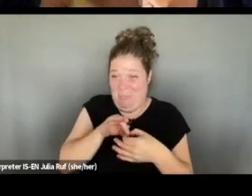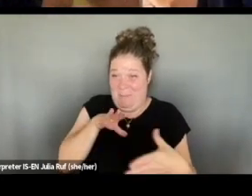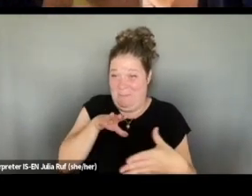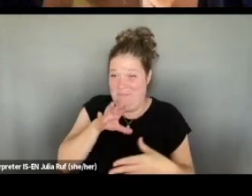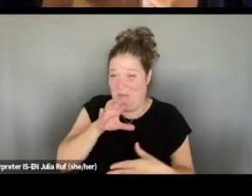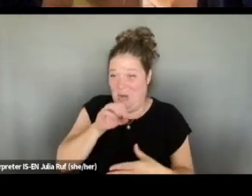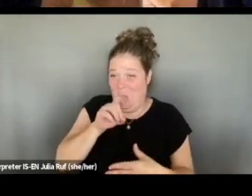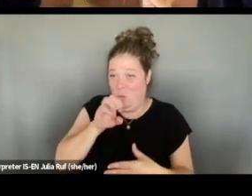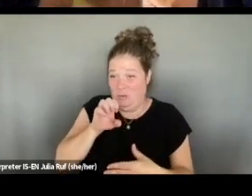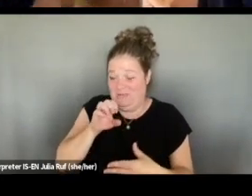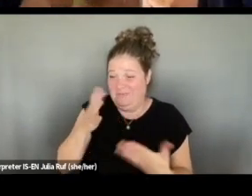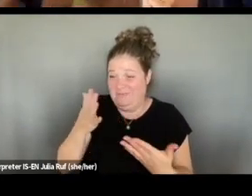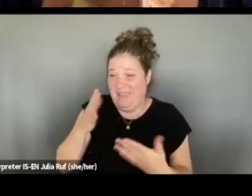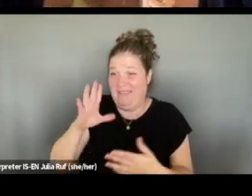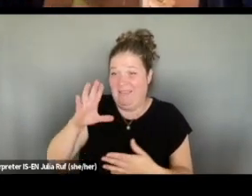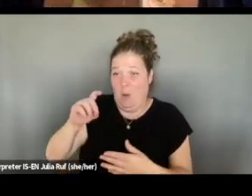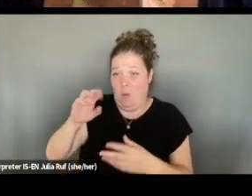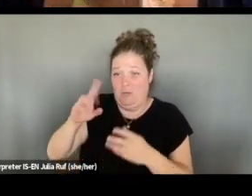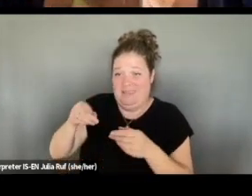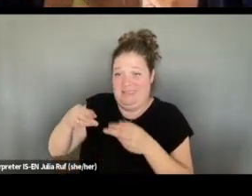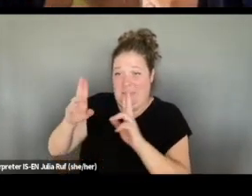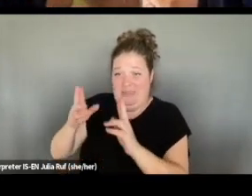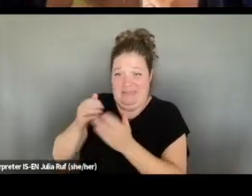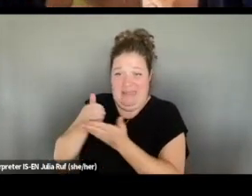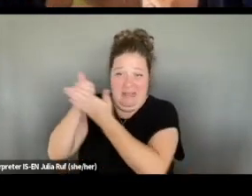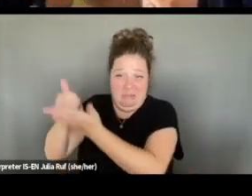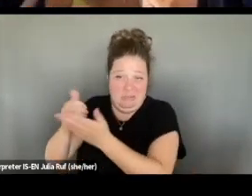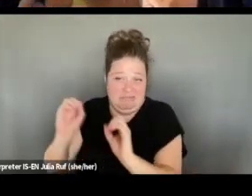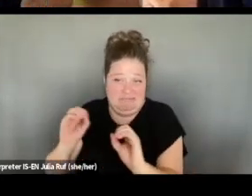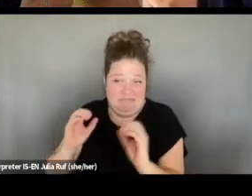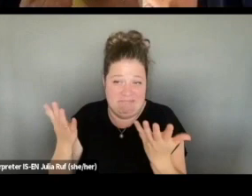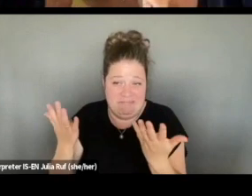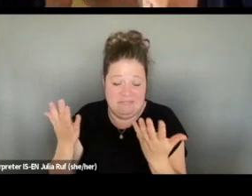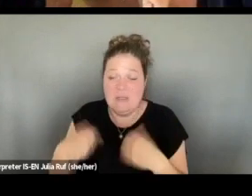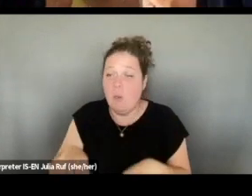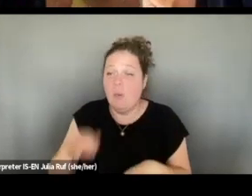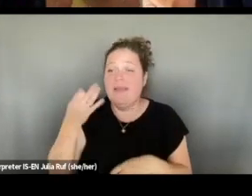to do and where you're trying to do it and what happens,